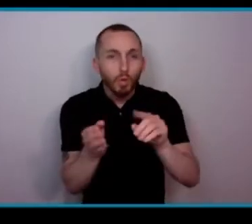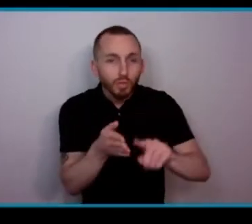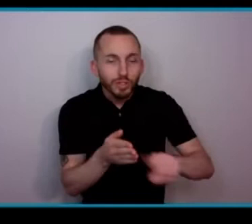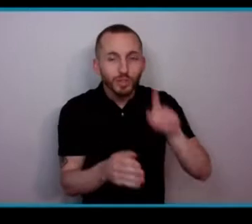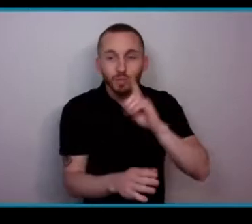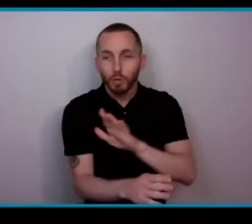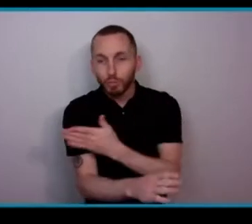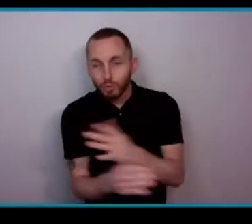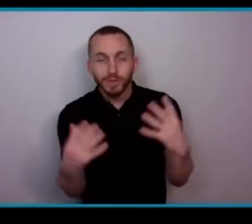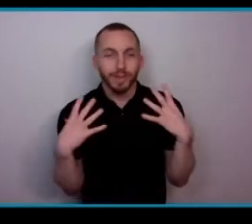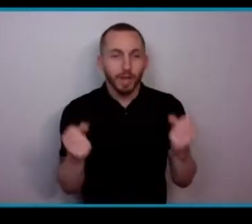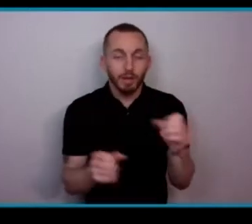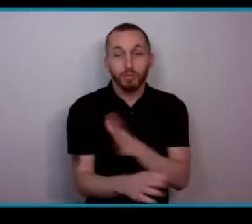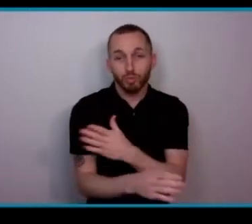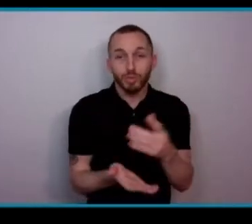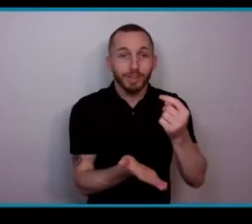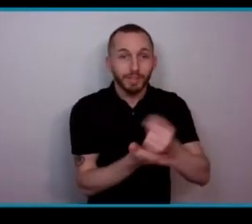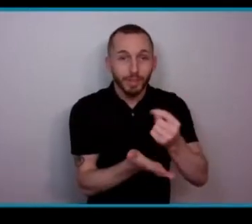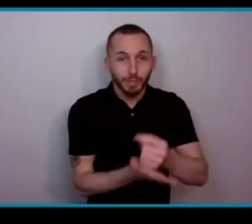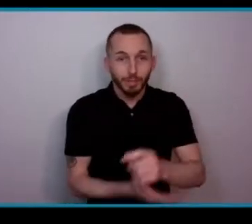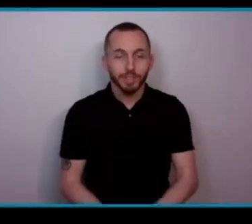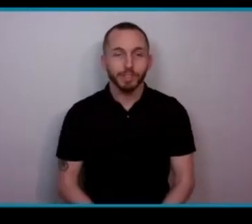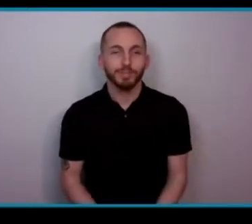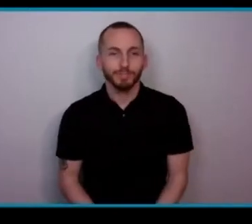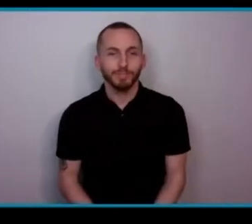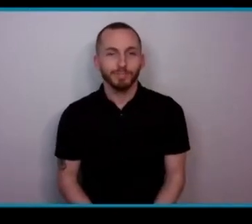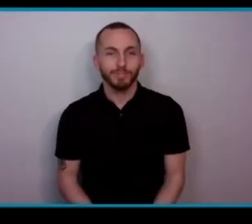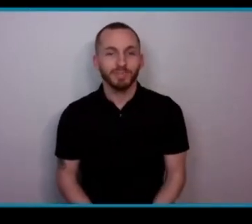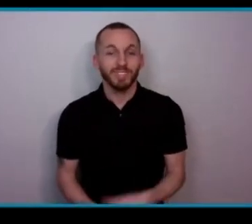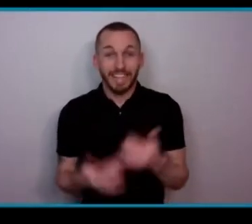So with that, like I said, don't go to these websites yet, stay with us right here.